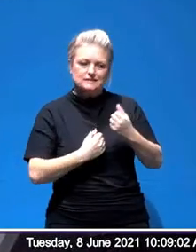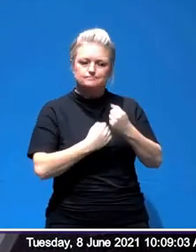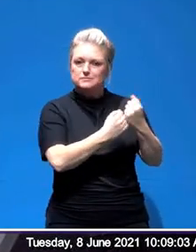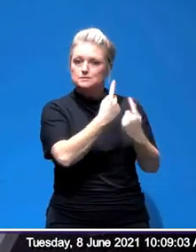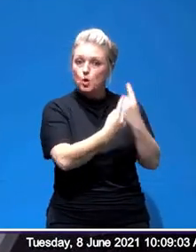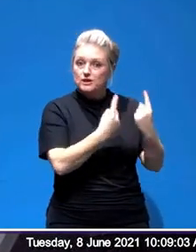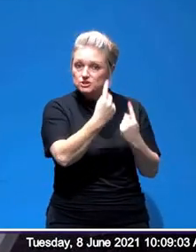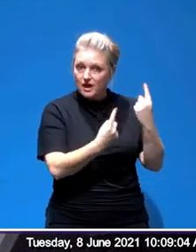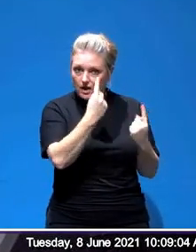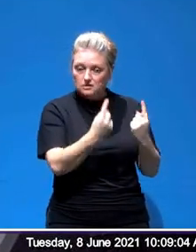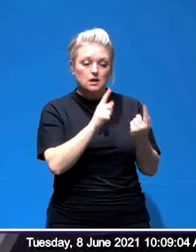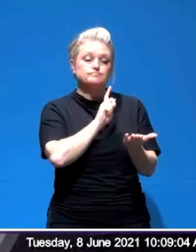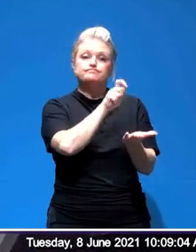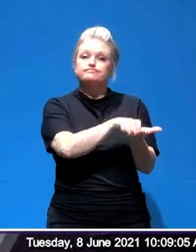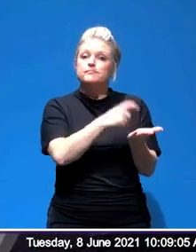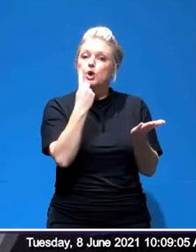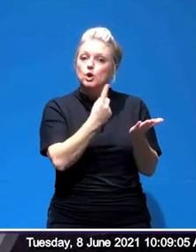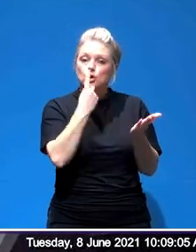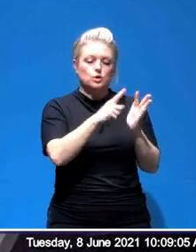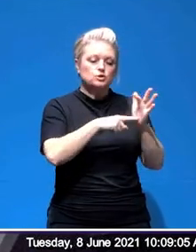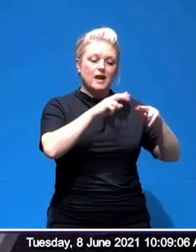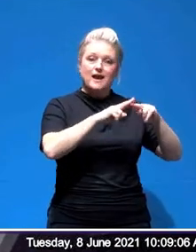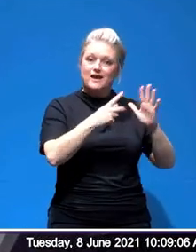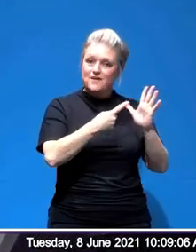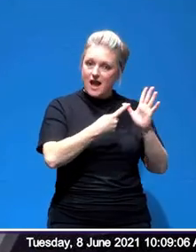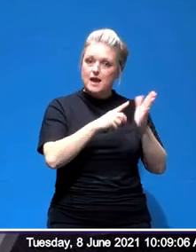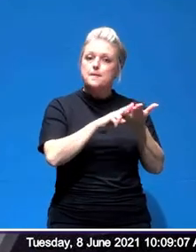National Disability Insurance Agency, the NDIA.